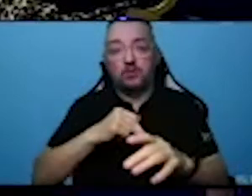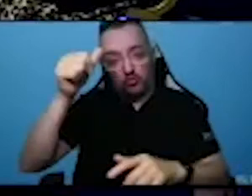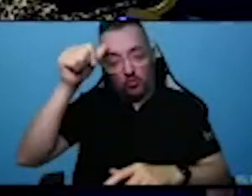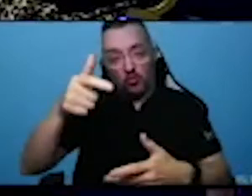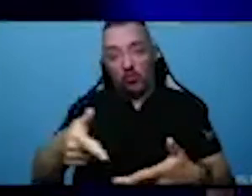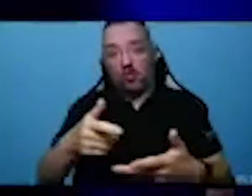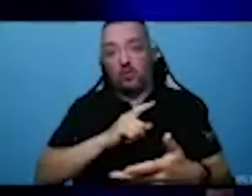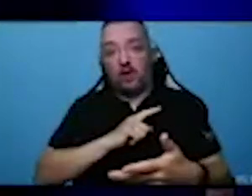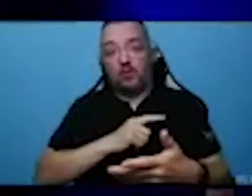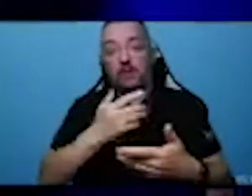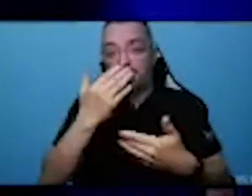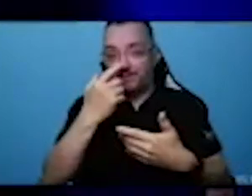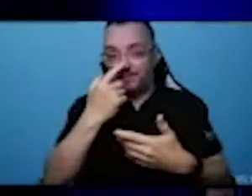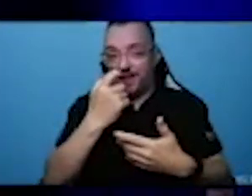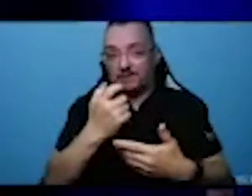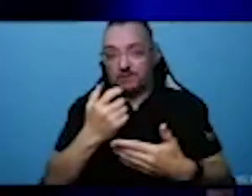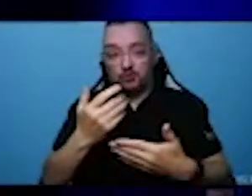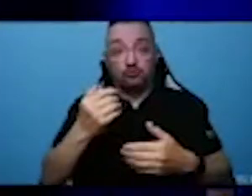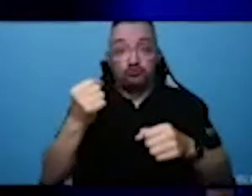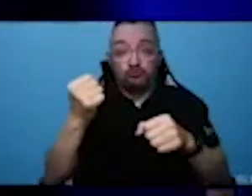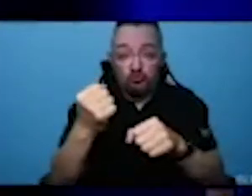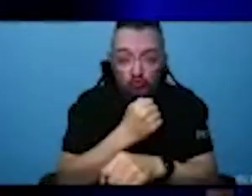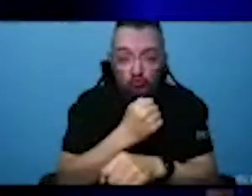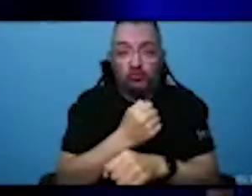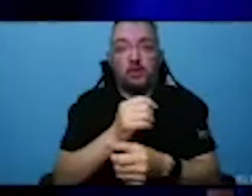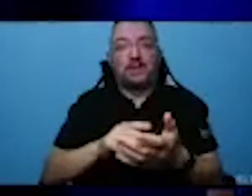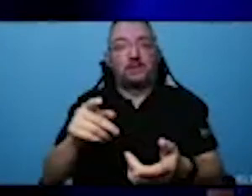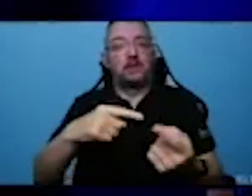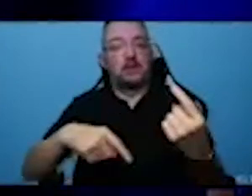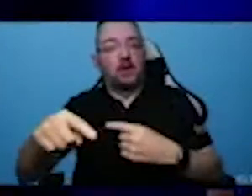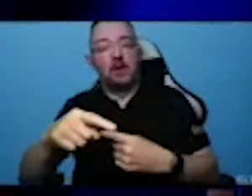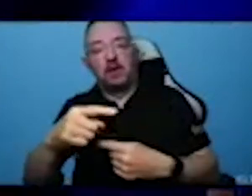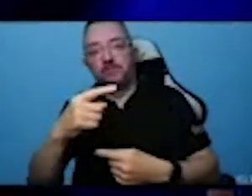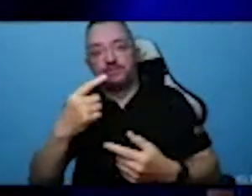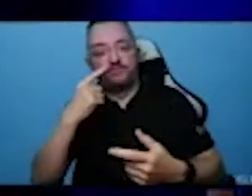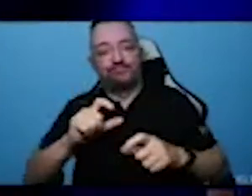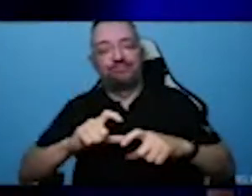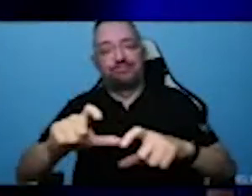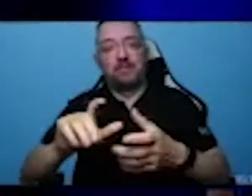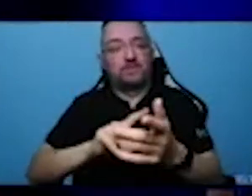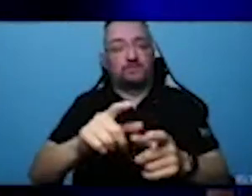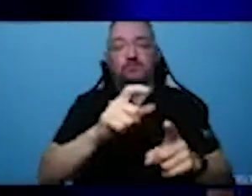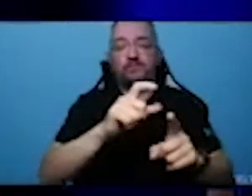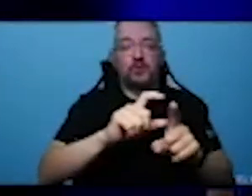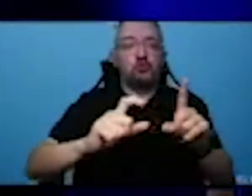allowing communities to find their own demonstrations, test sites, pilots, and to actually move forward.